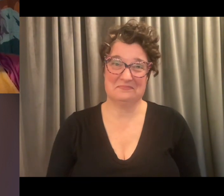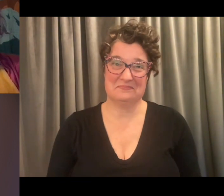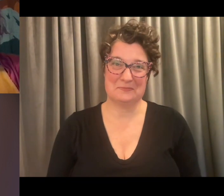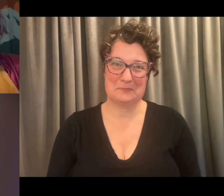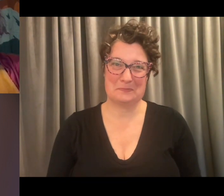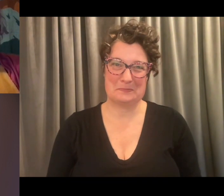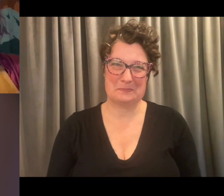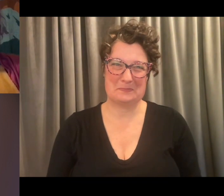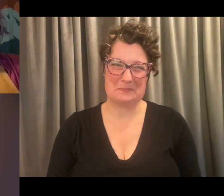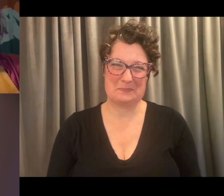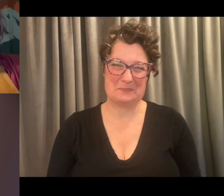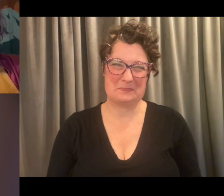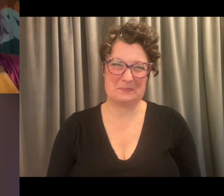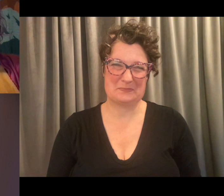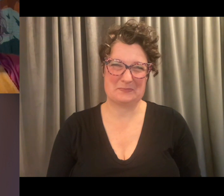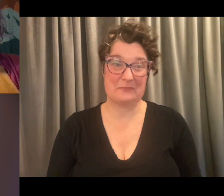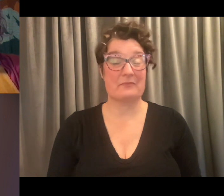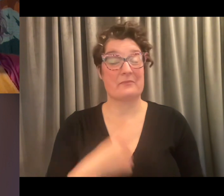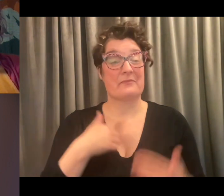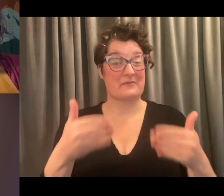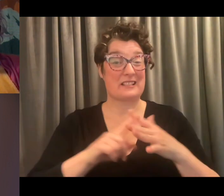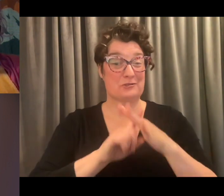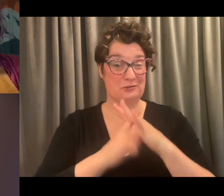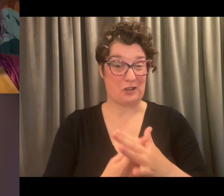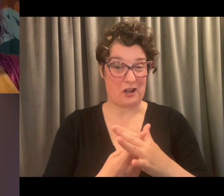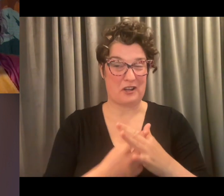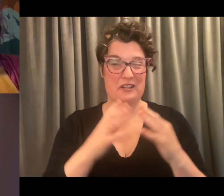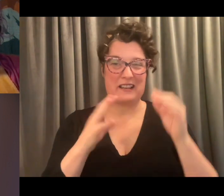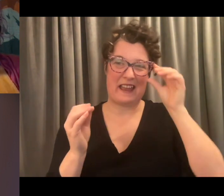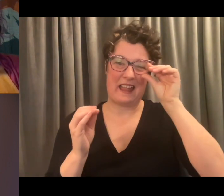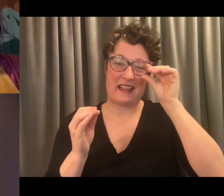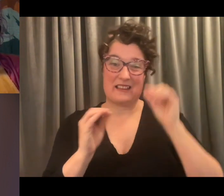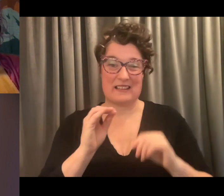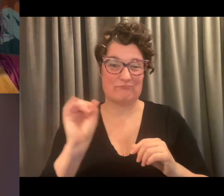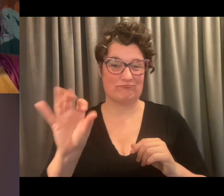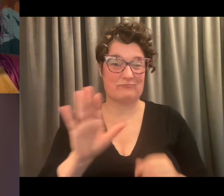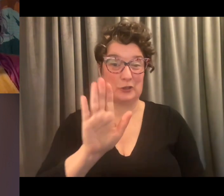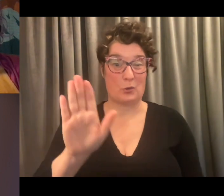So I'm gonna start off and, and just read your bio to orient people a little bit to who you are.